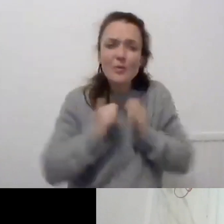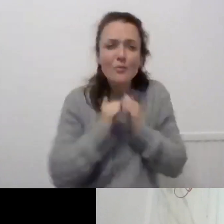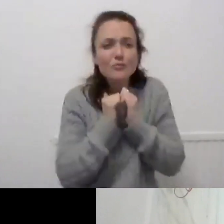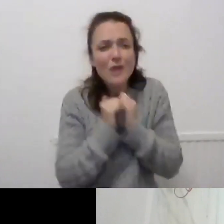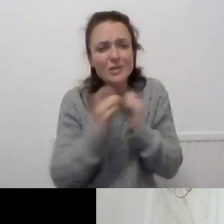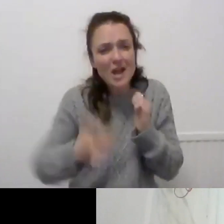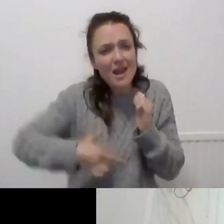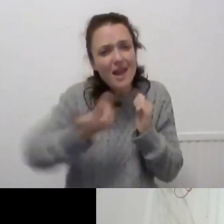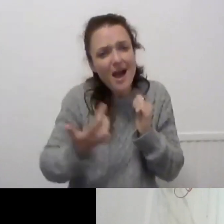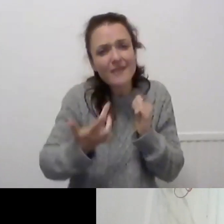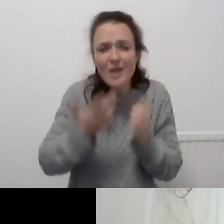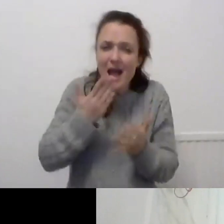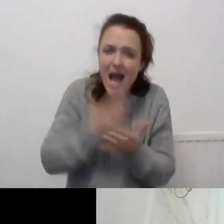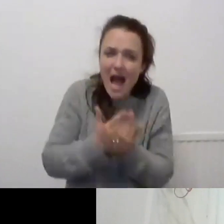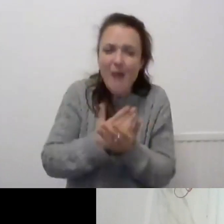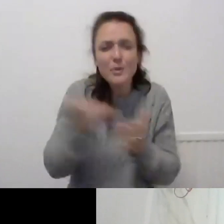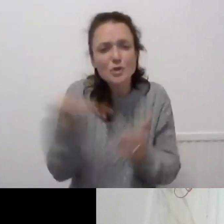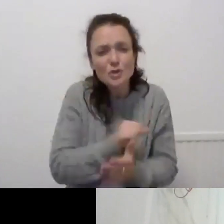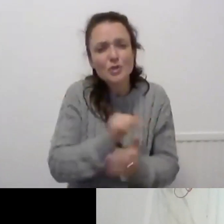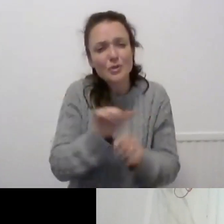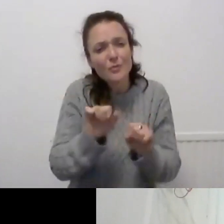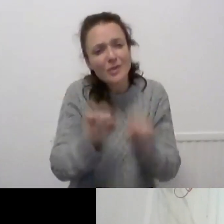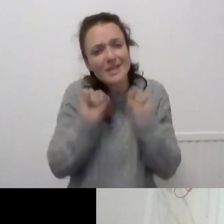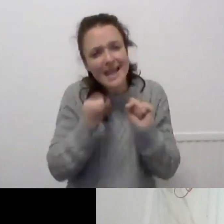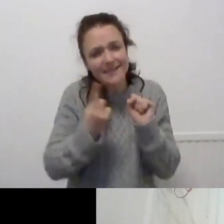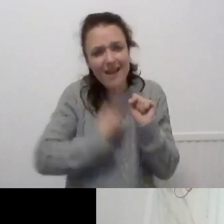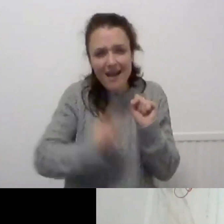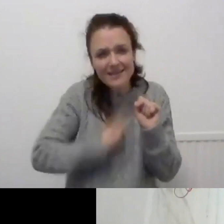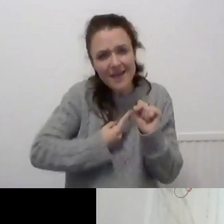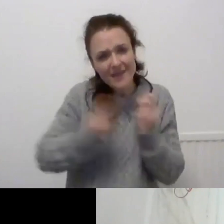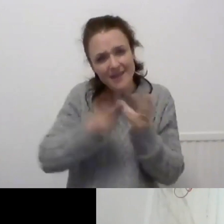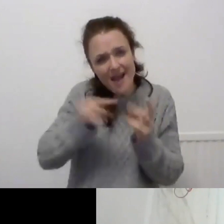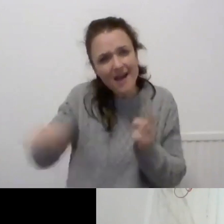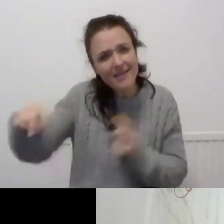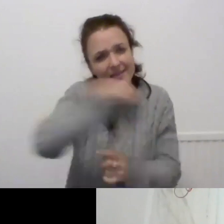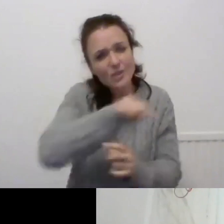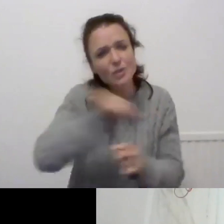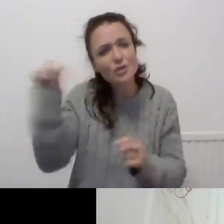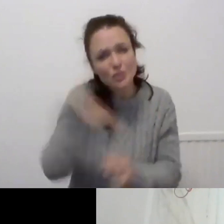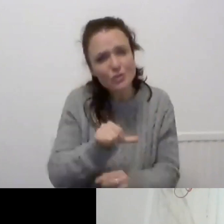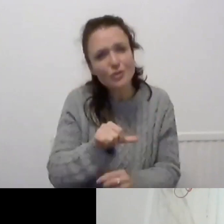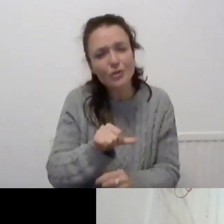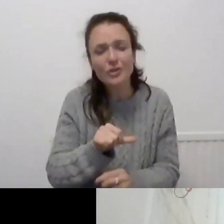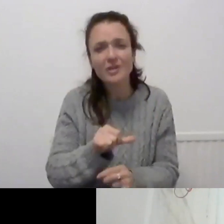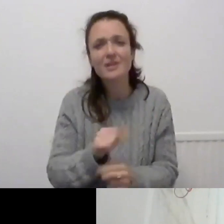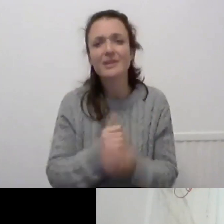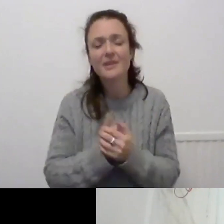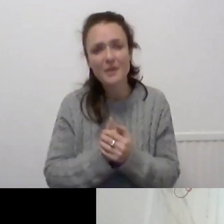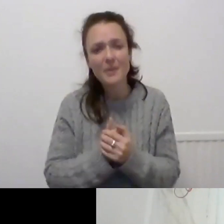all the steps to protect and our responsibility and show that we really appreciate this gift